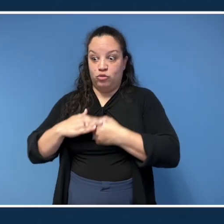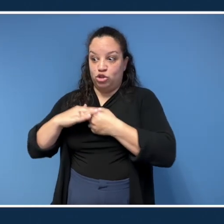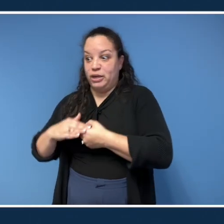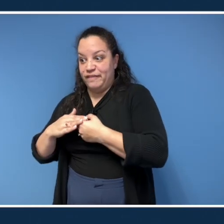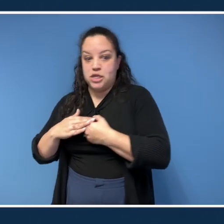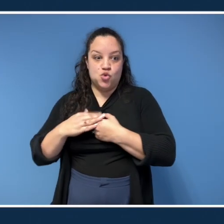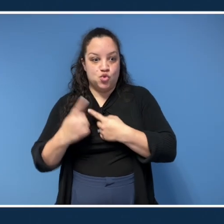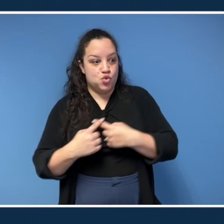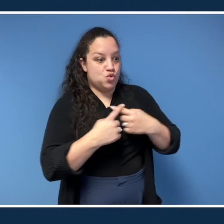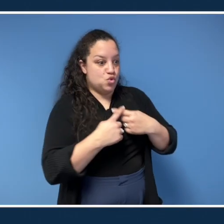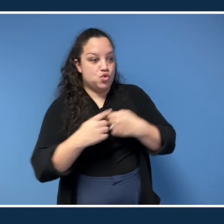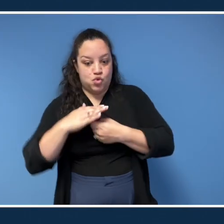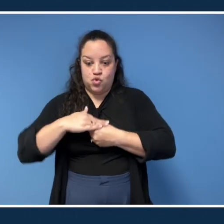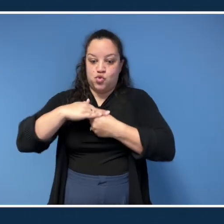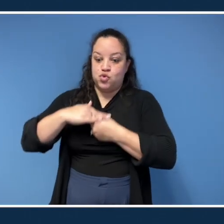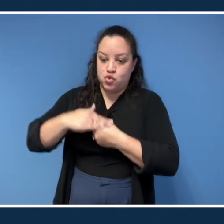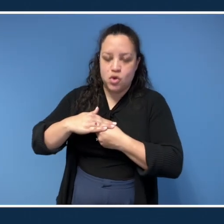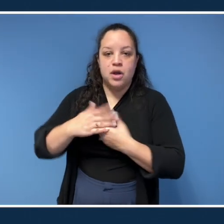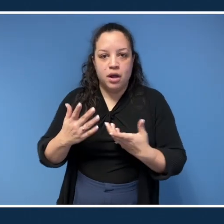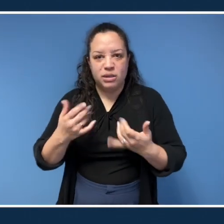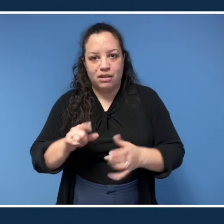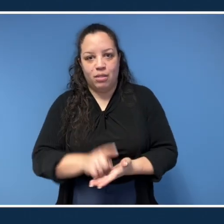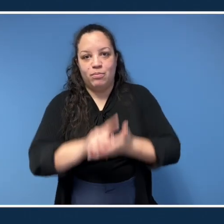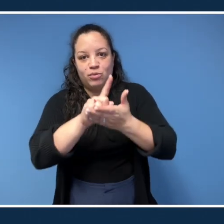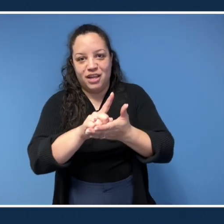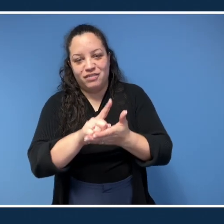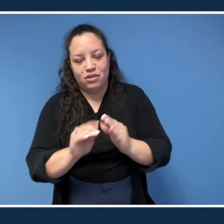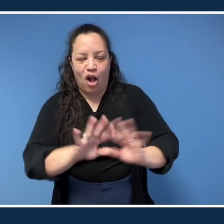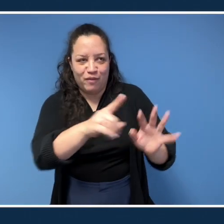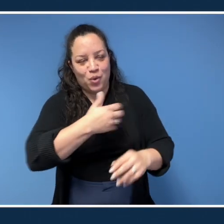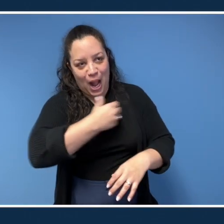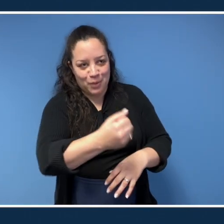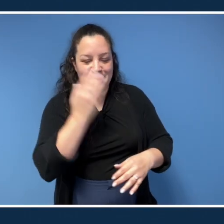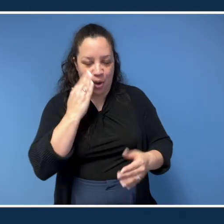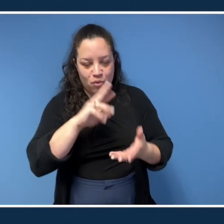but a huge part of the reason is because you hired me as well too. So I recognize that, but it is a privilege.